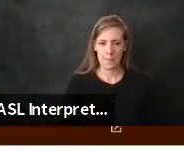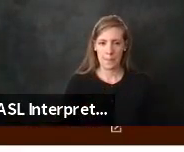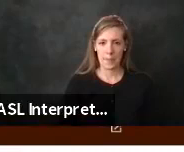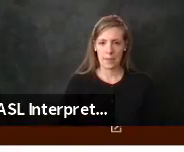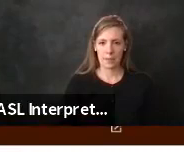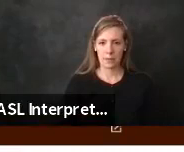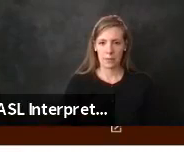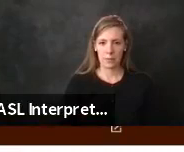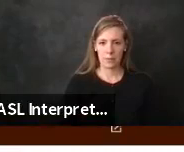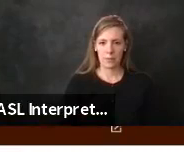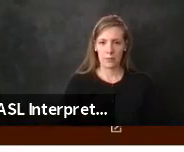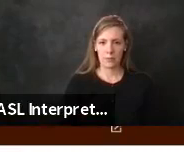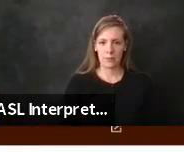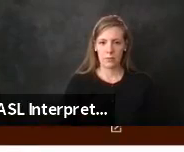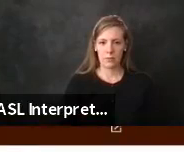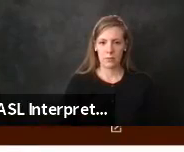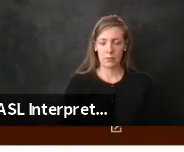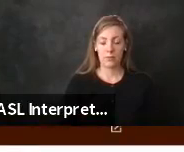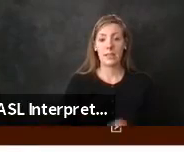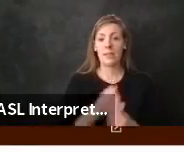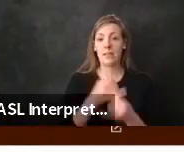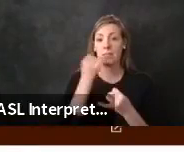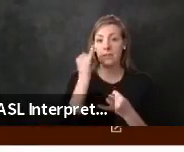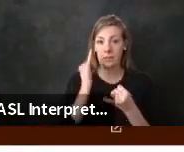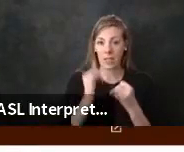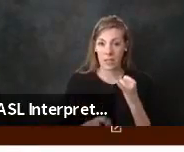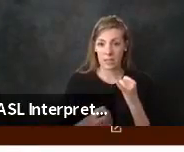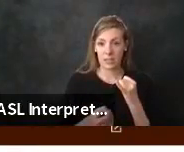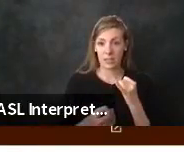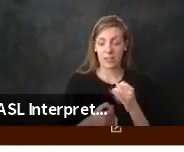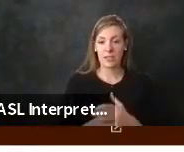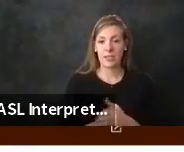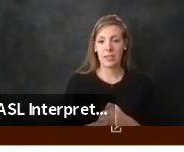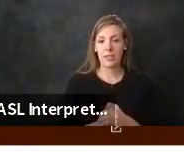And then finally, I wanted to show you the